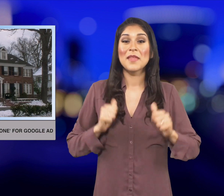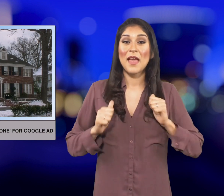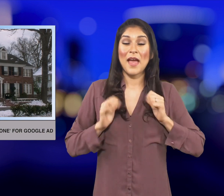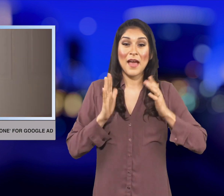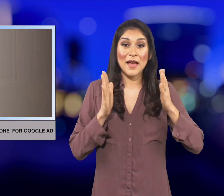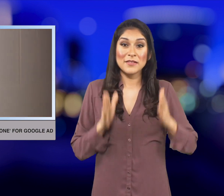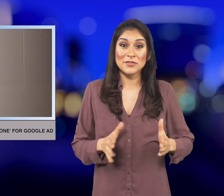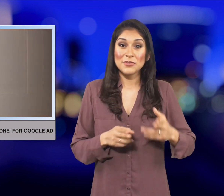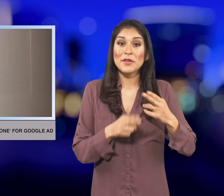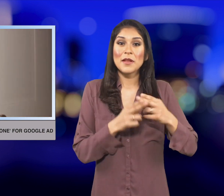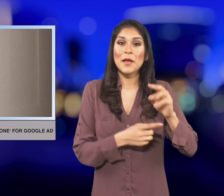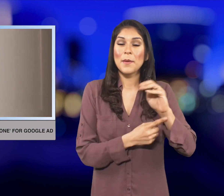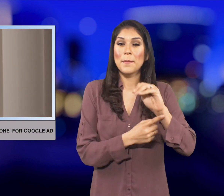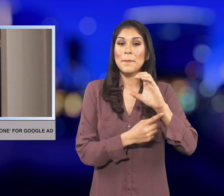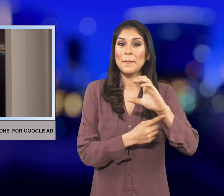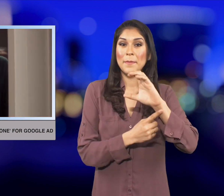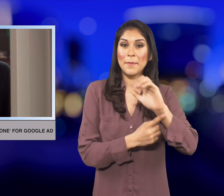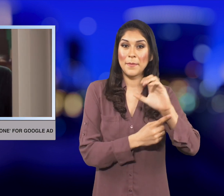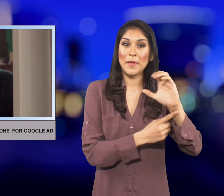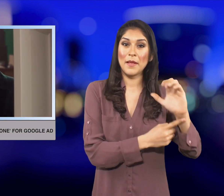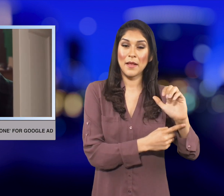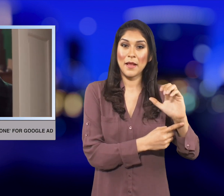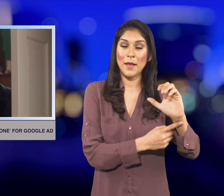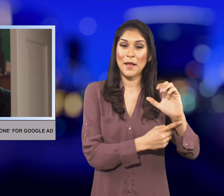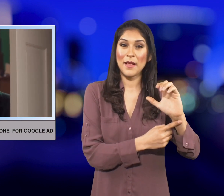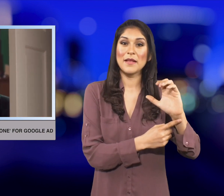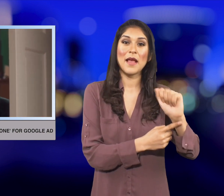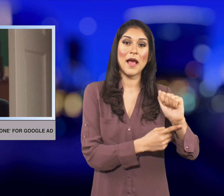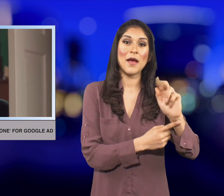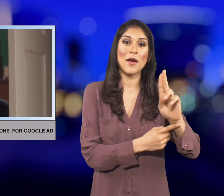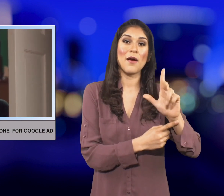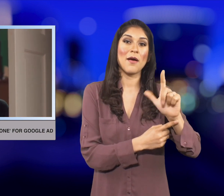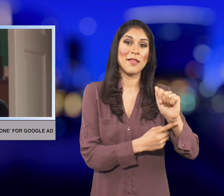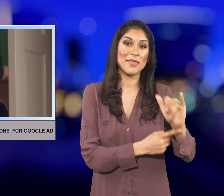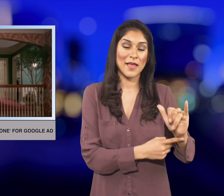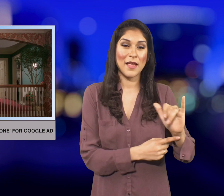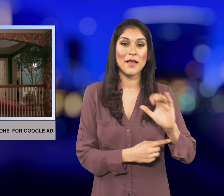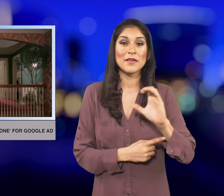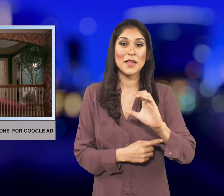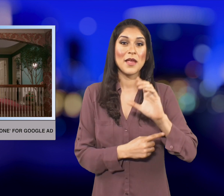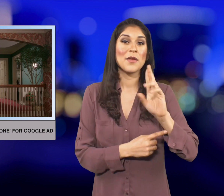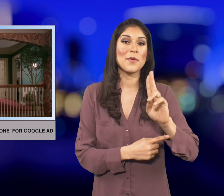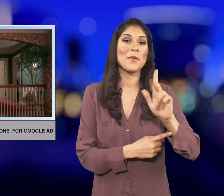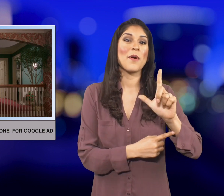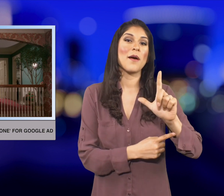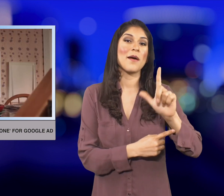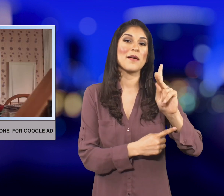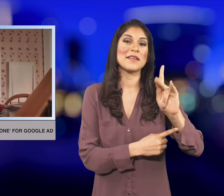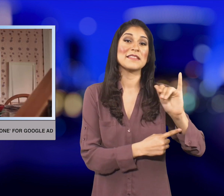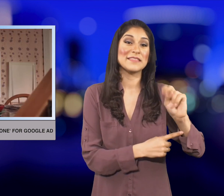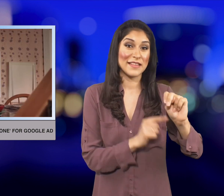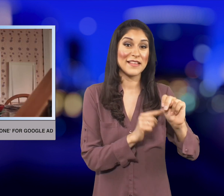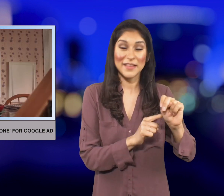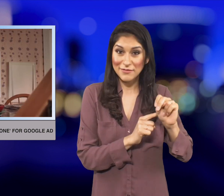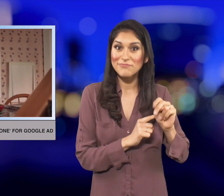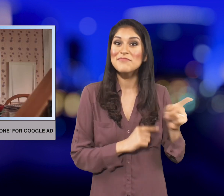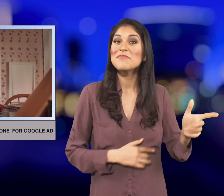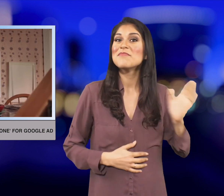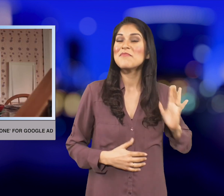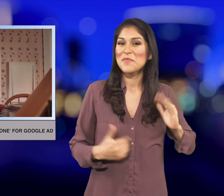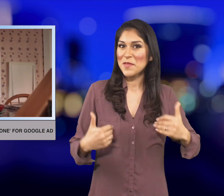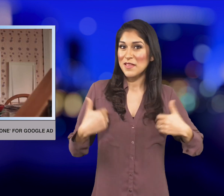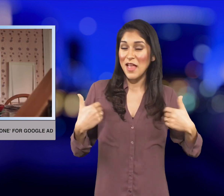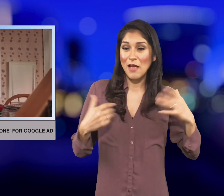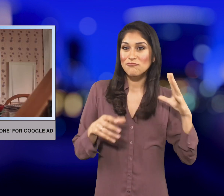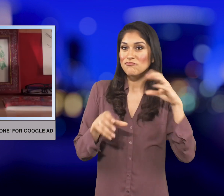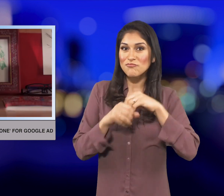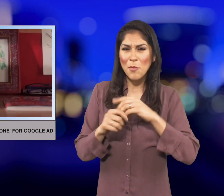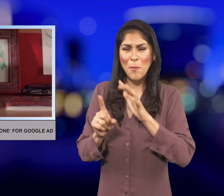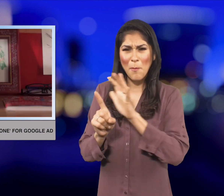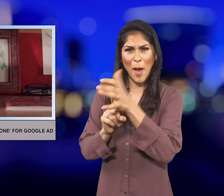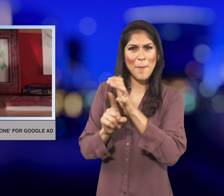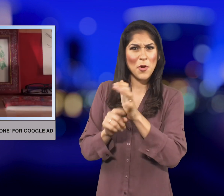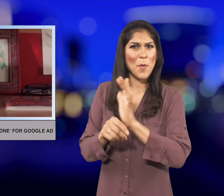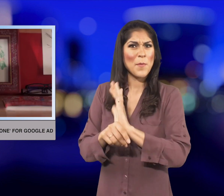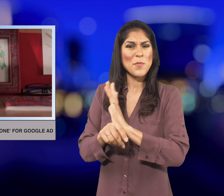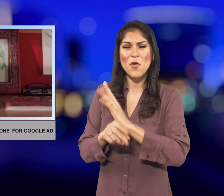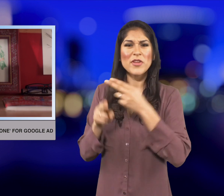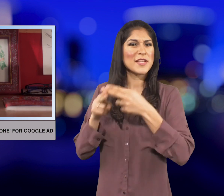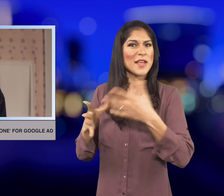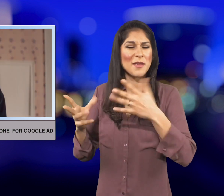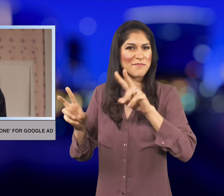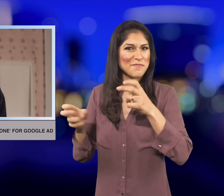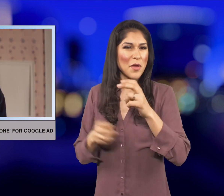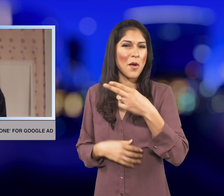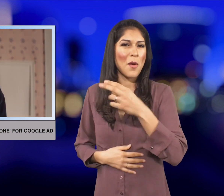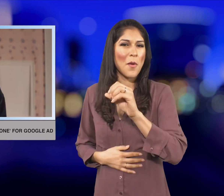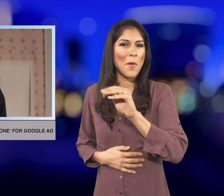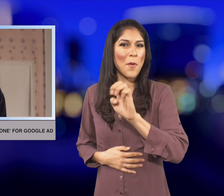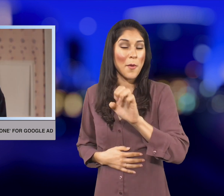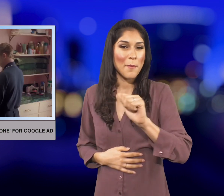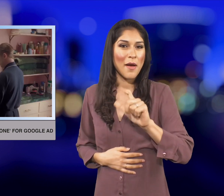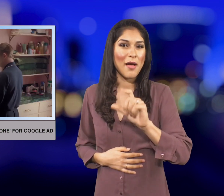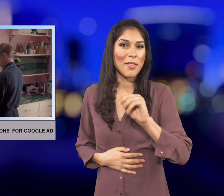Actor Macaulay Culkin is all grown up but he has reprised his star-making role in "Home